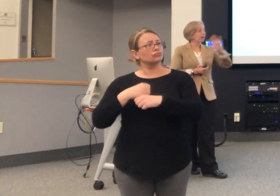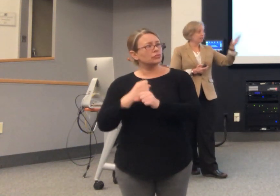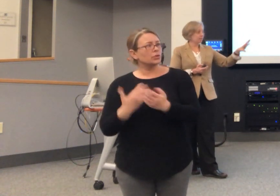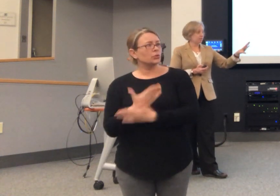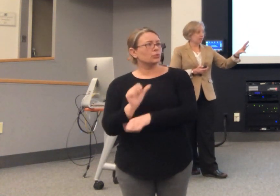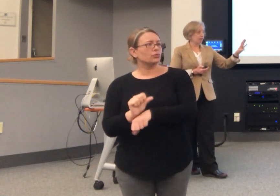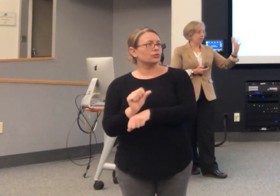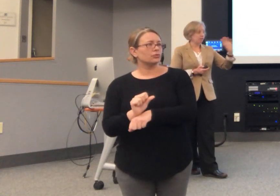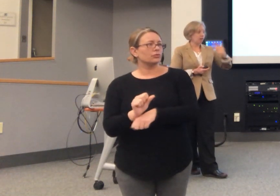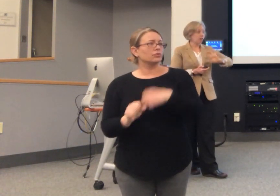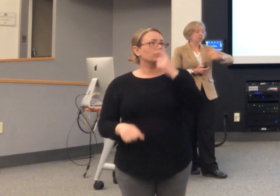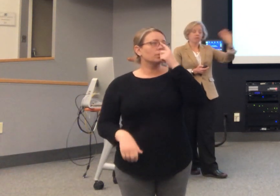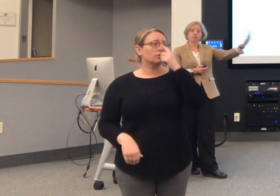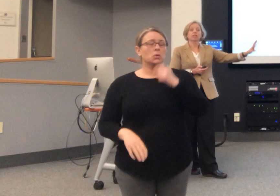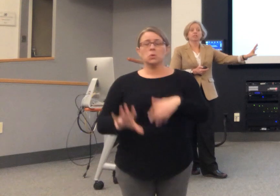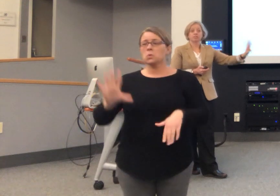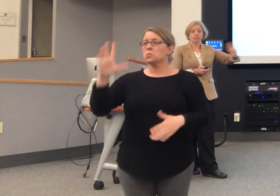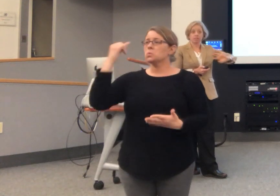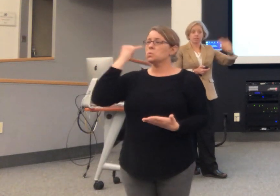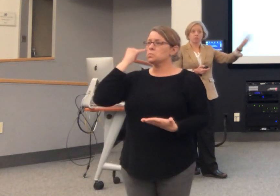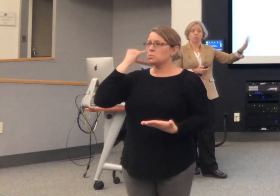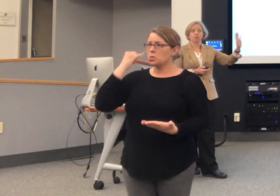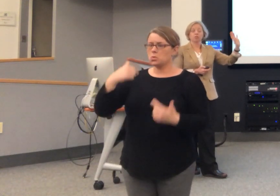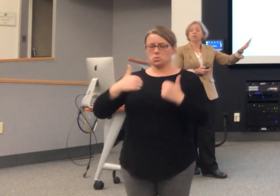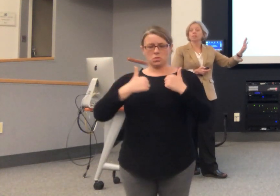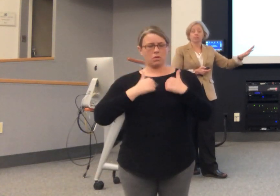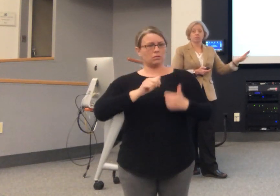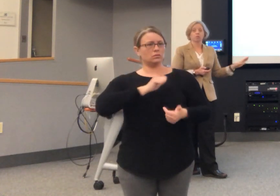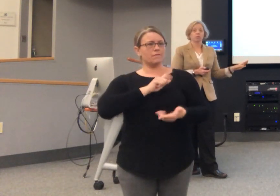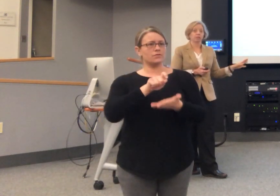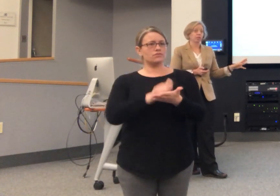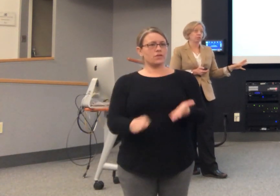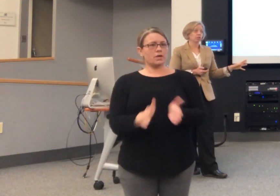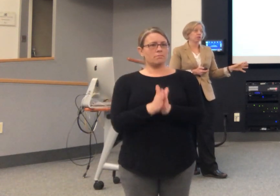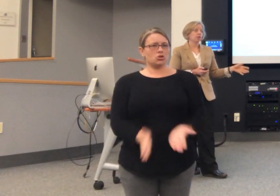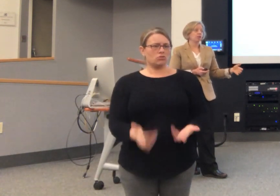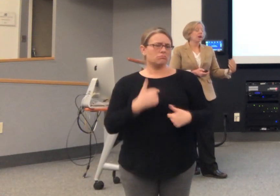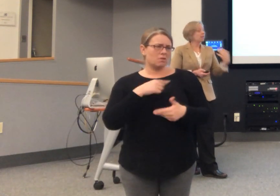I get to decide if I would like to license this to be translated to another language.